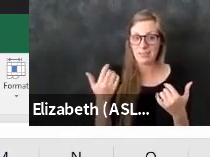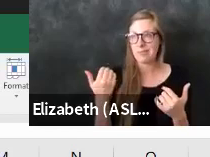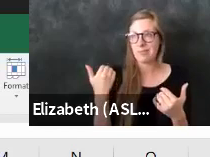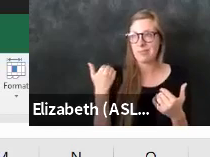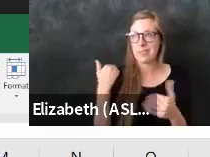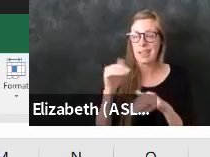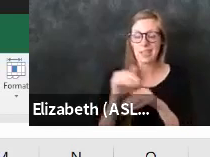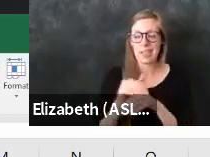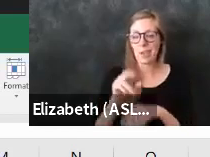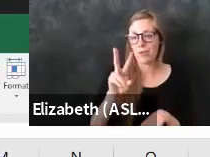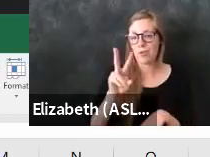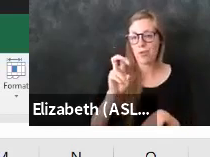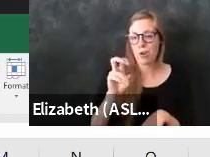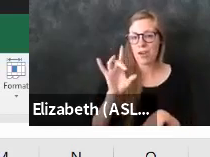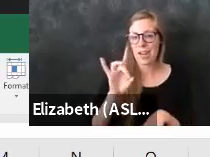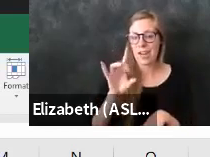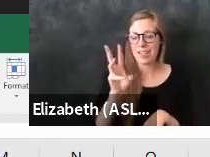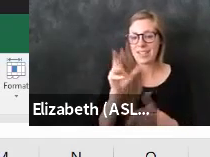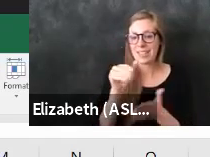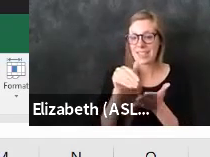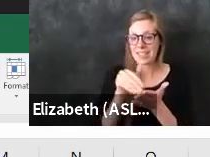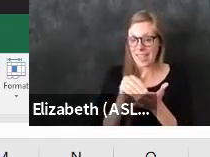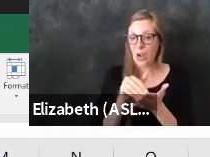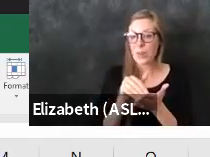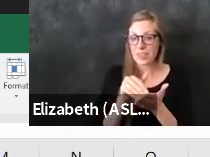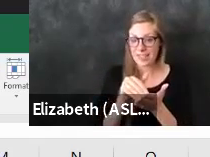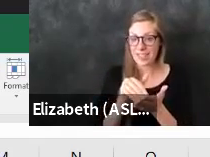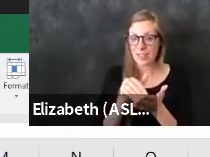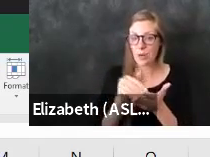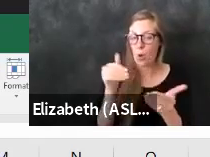two hundred eighty six thousand two hundred eighty seven, I expect will